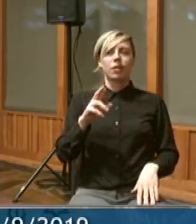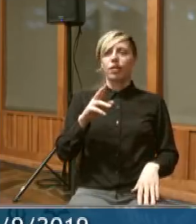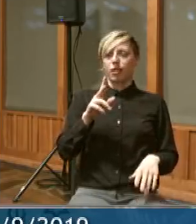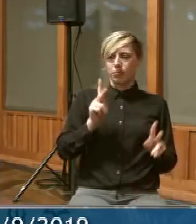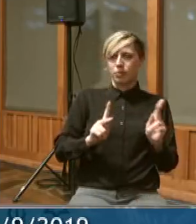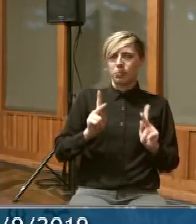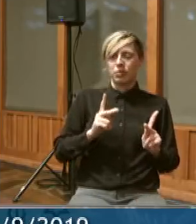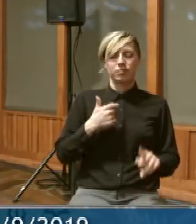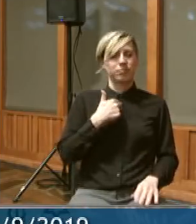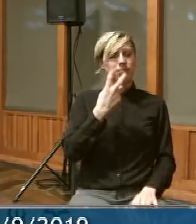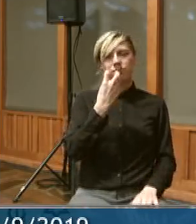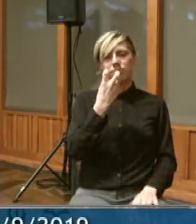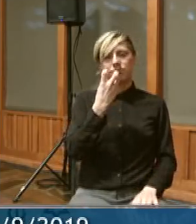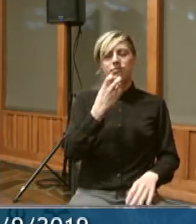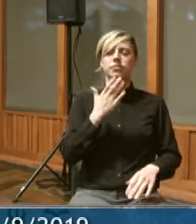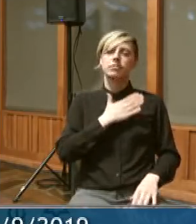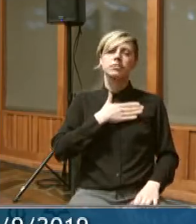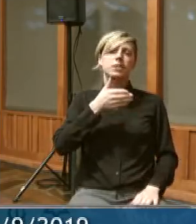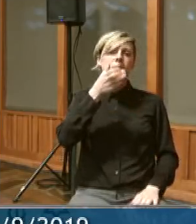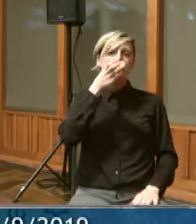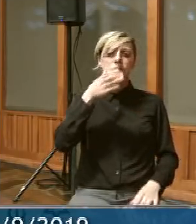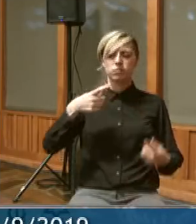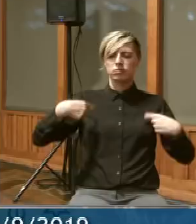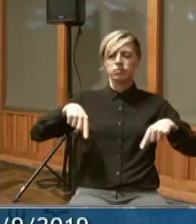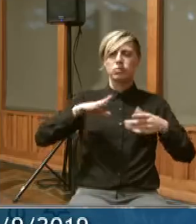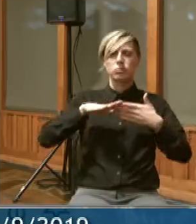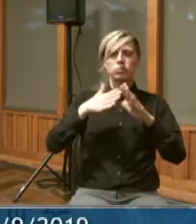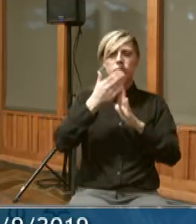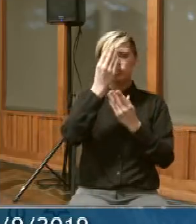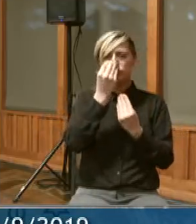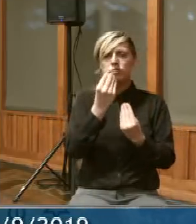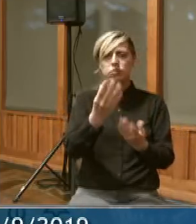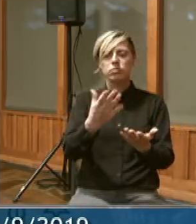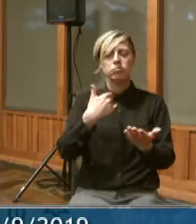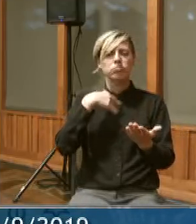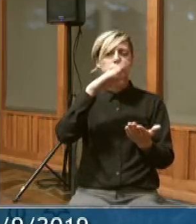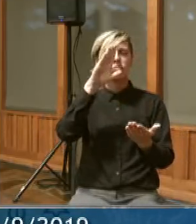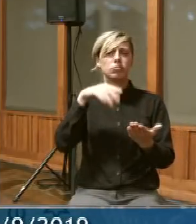MAKING THESE CUTS WILL INCREASE REVENUE OR ACCESS FOR PARKS AND PEOPLE. PLEASE LISTEN TO YOUR COMMUNITY